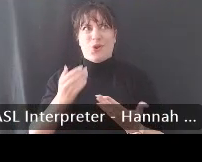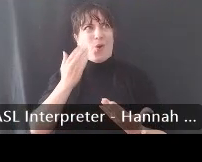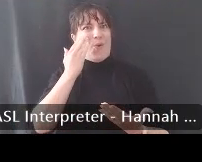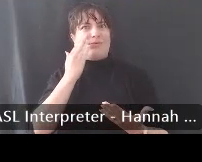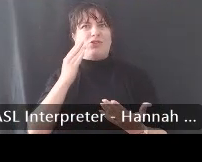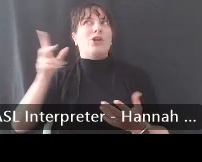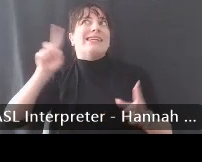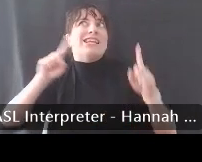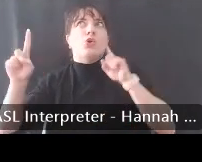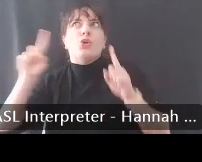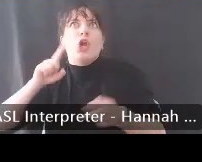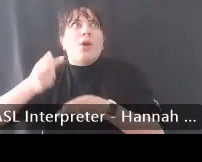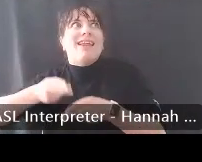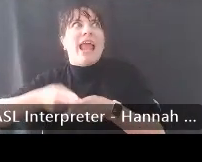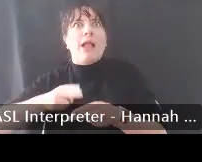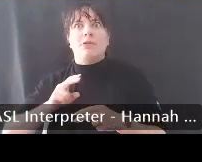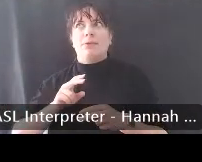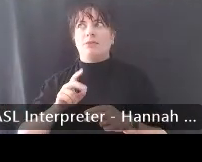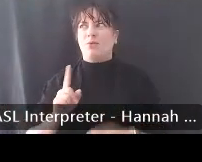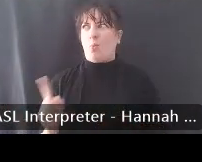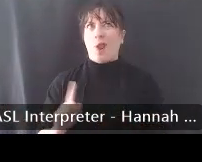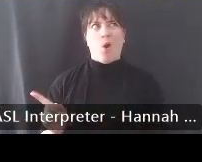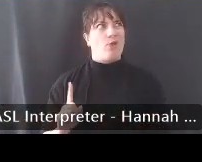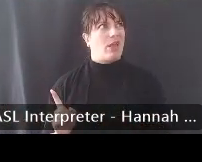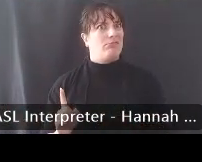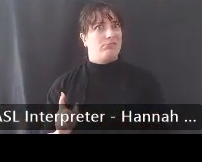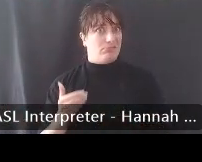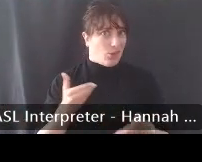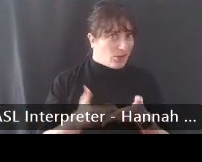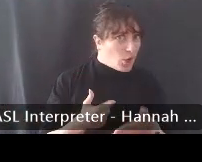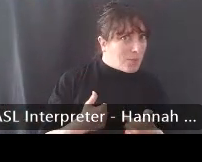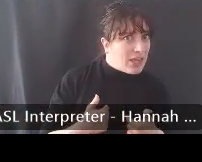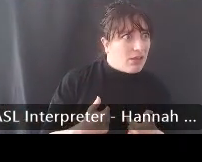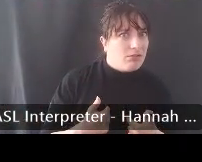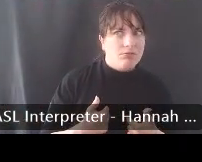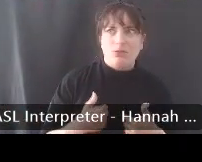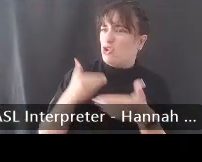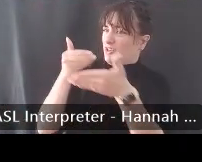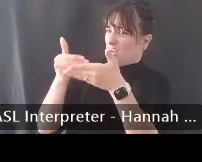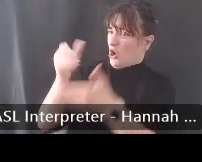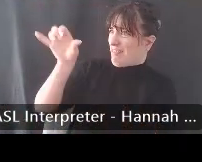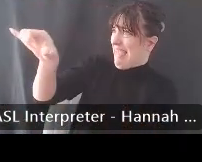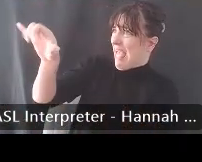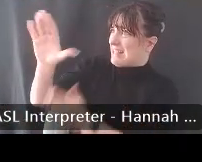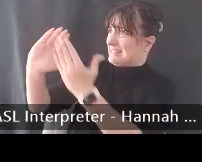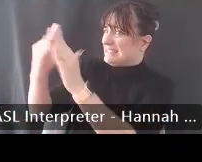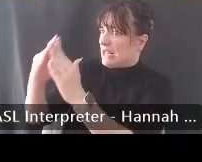Are they in my county? Are they in my city? Are they in this city?